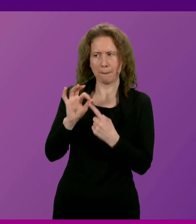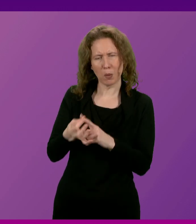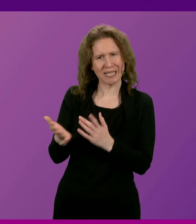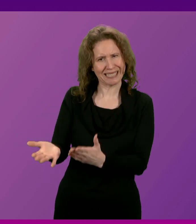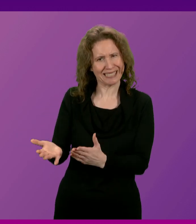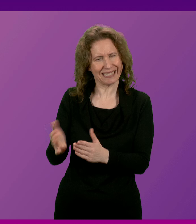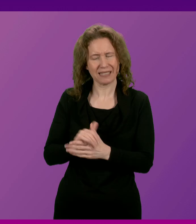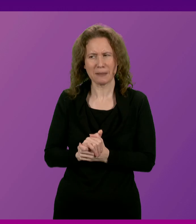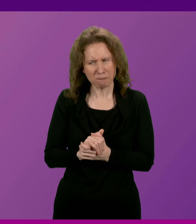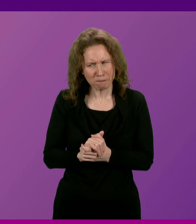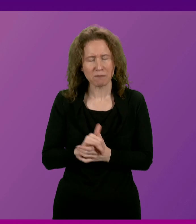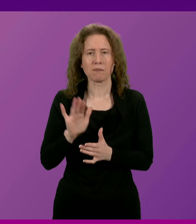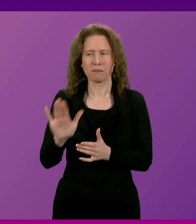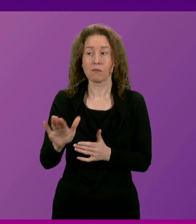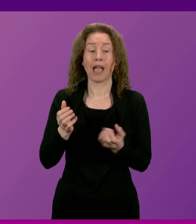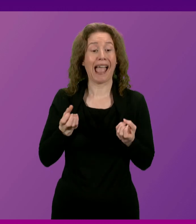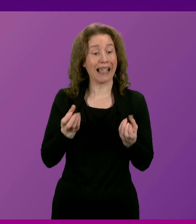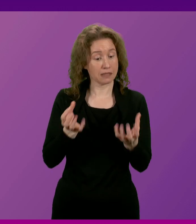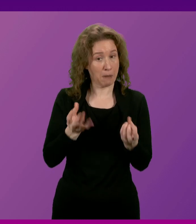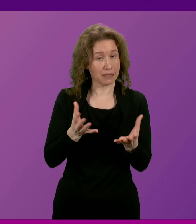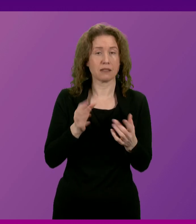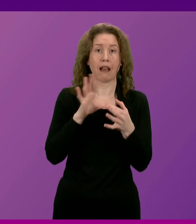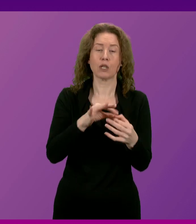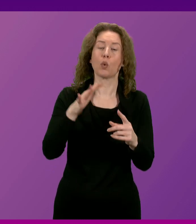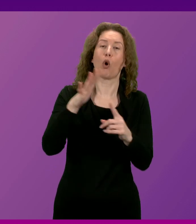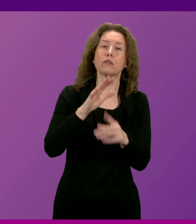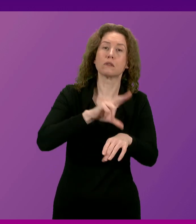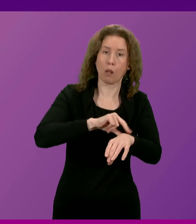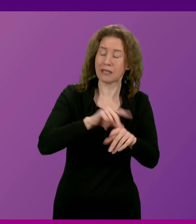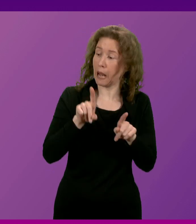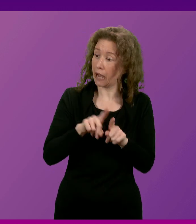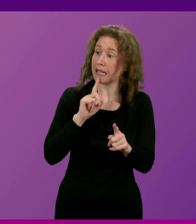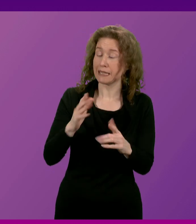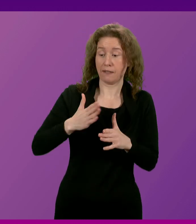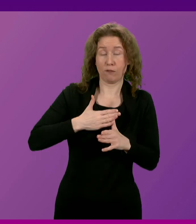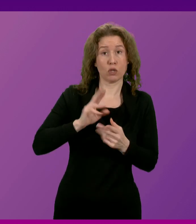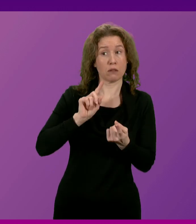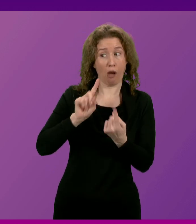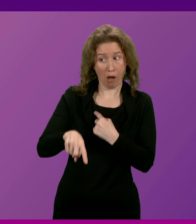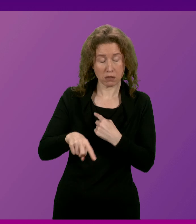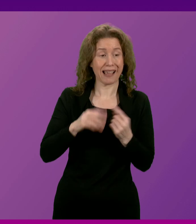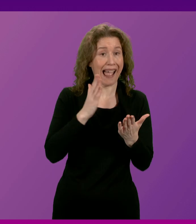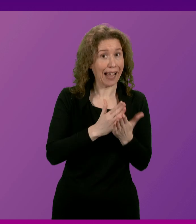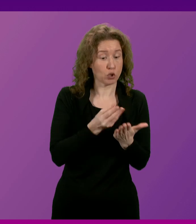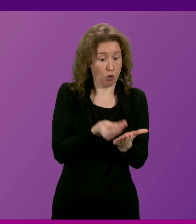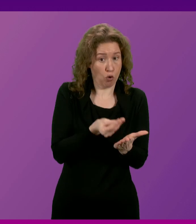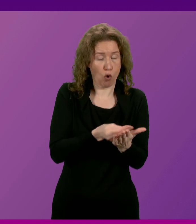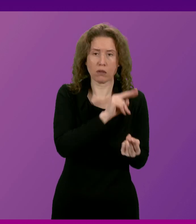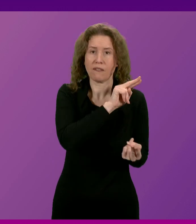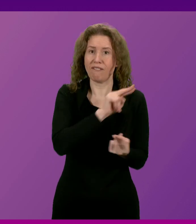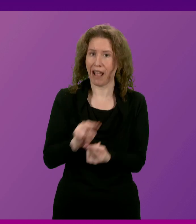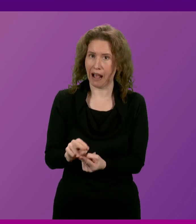The level of expenditure on consultants, as I said in my original answer, fell in 2022-23 and is